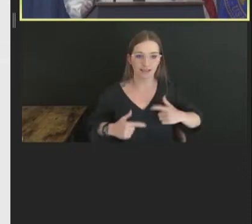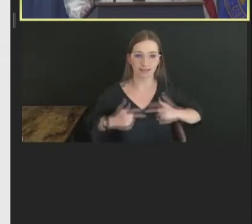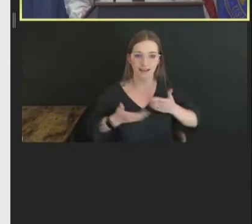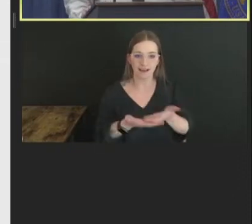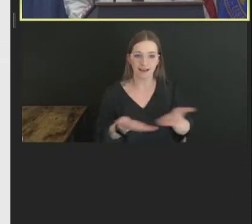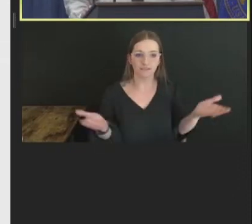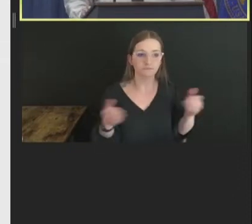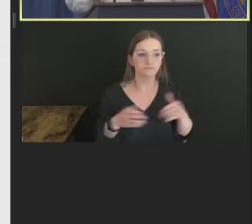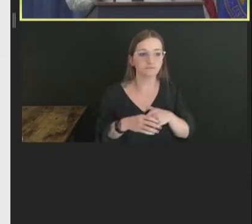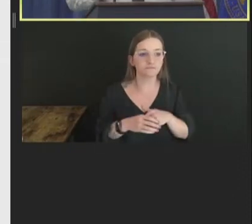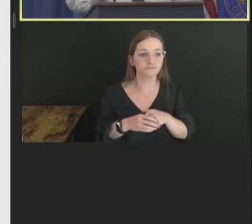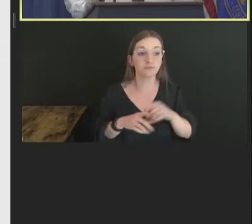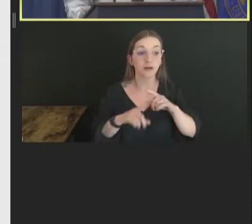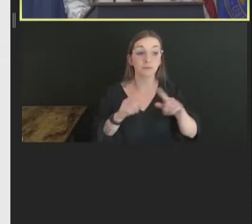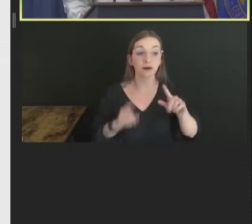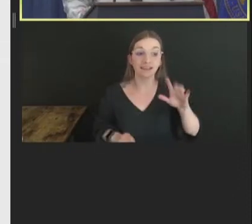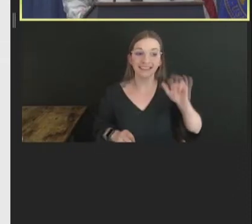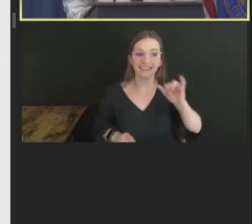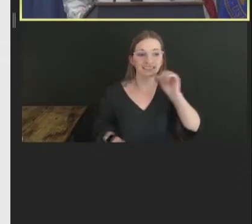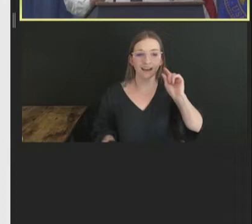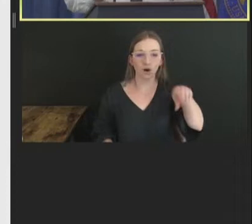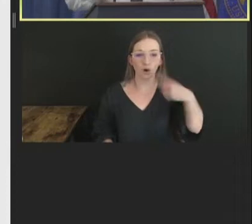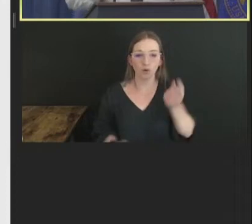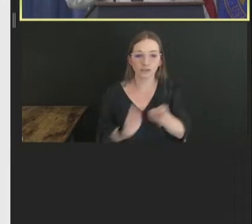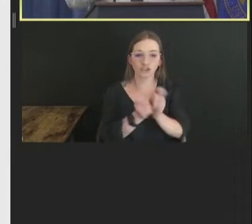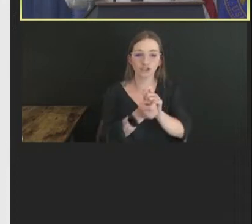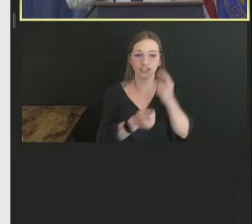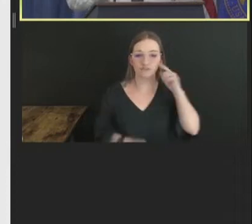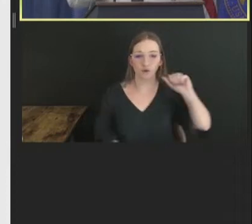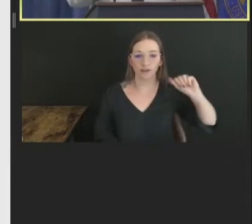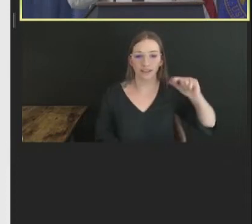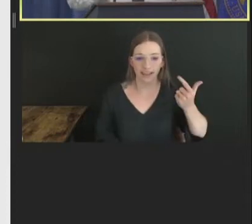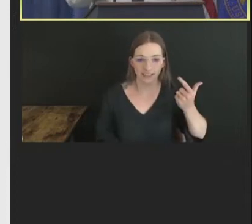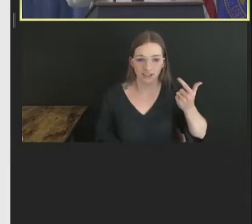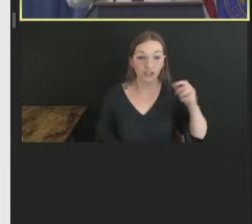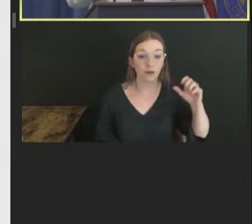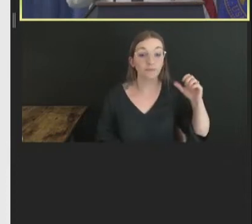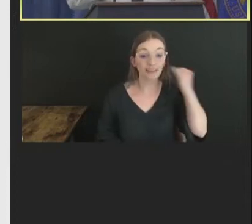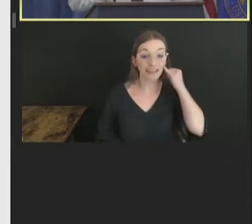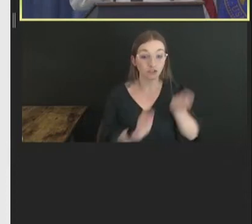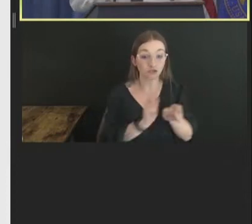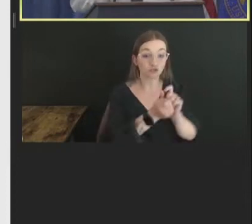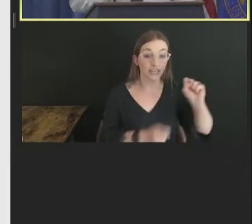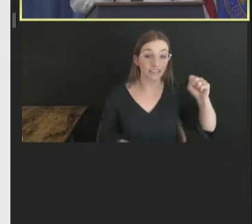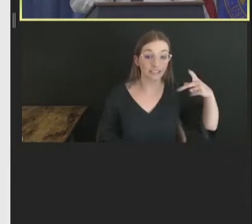changes. Any change in the spike protein also potentially changes the function of that protein,